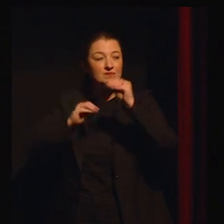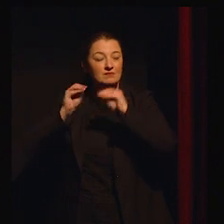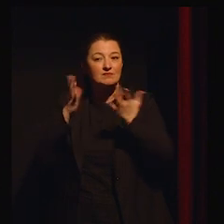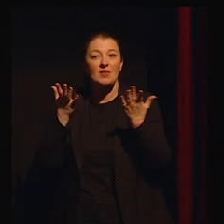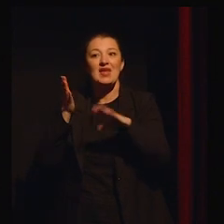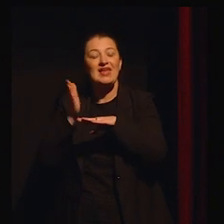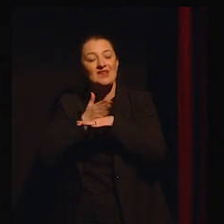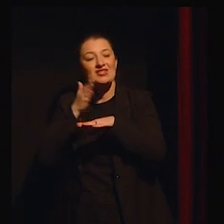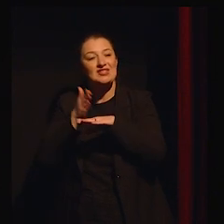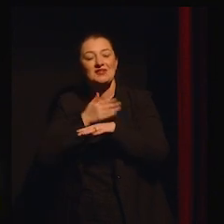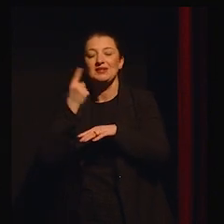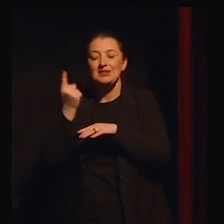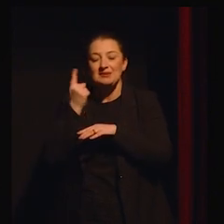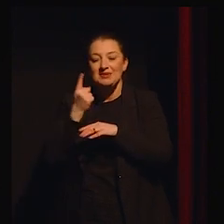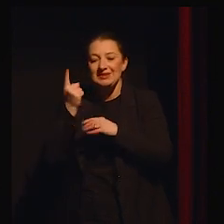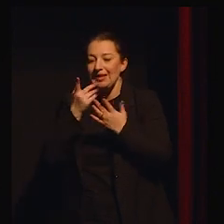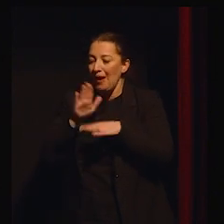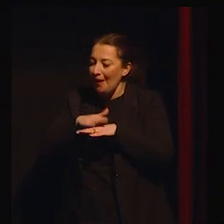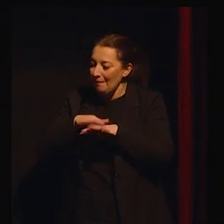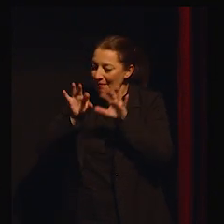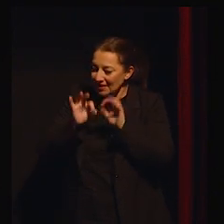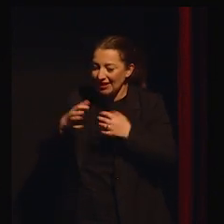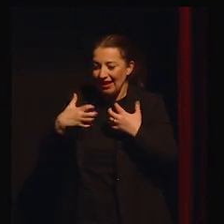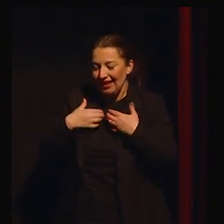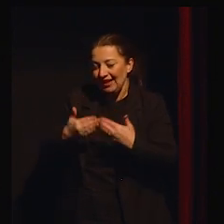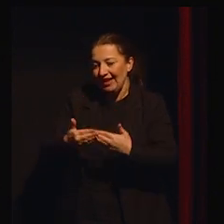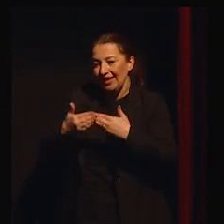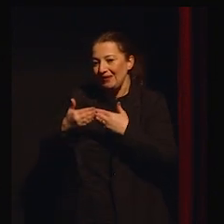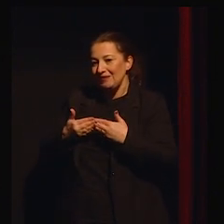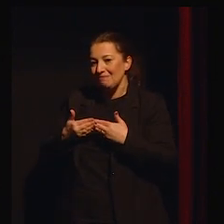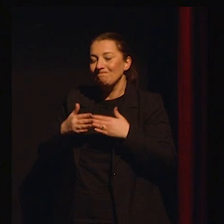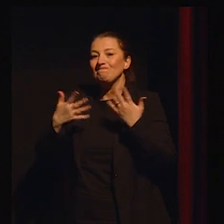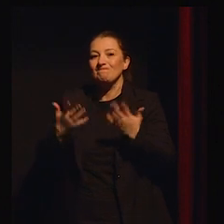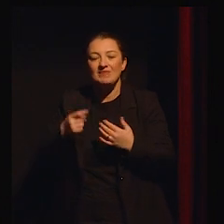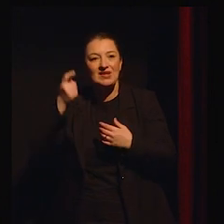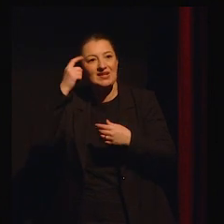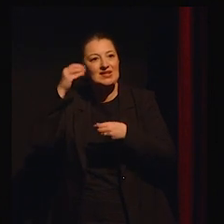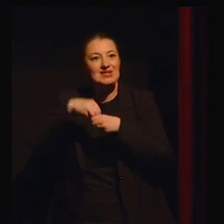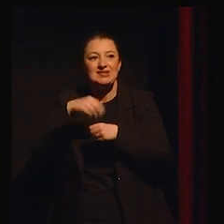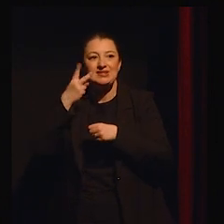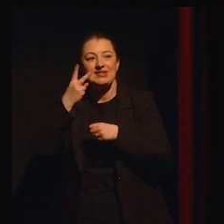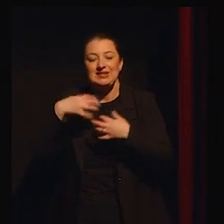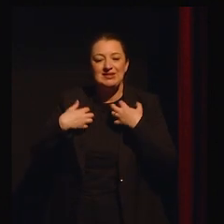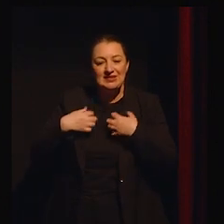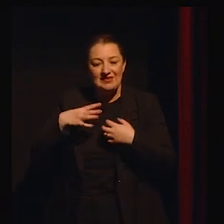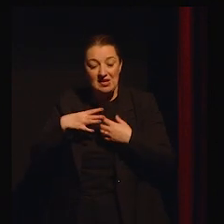slowly starting to do things, I had started to hold back. I had two worries on my mind. The first was what if I cannot do it,